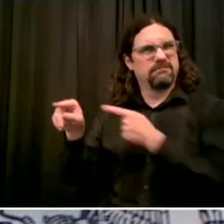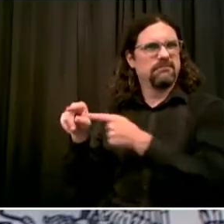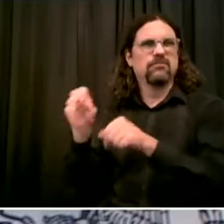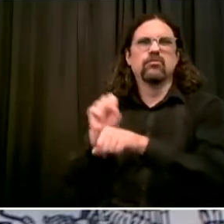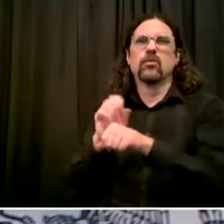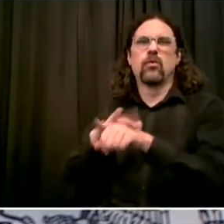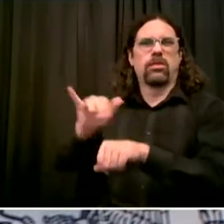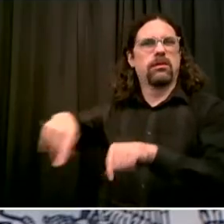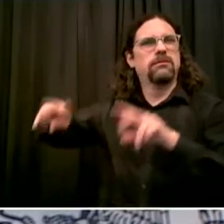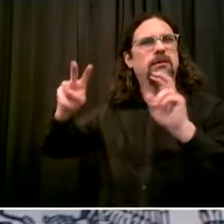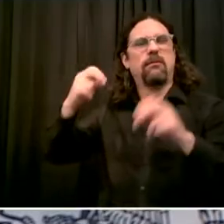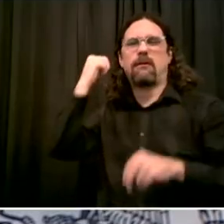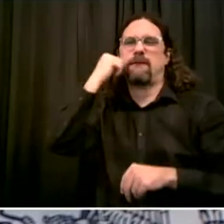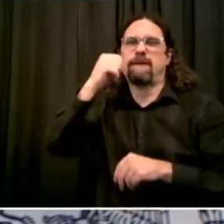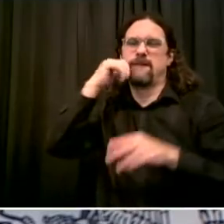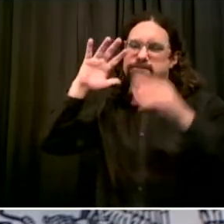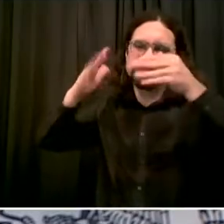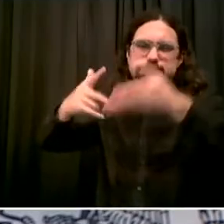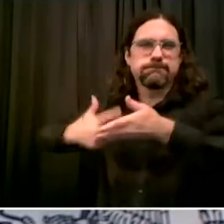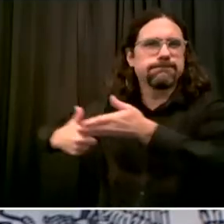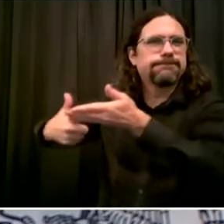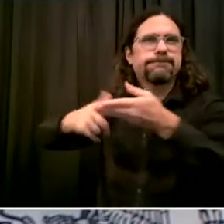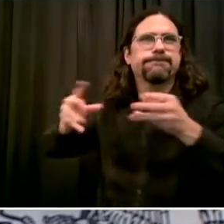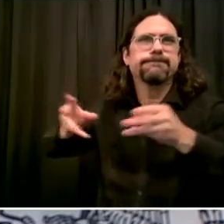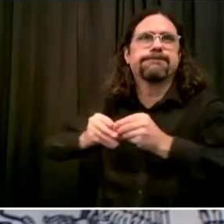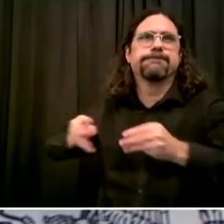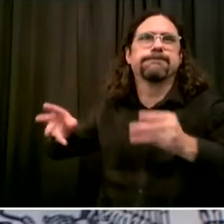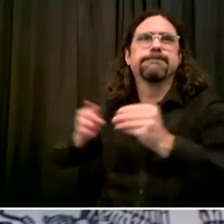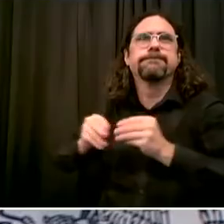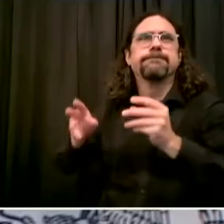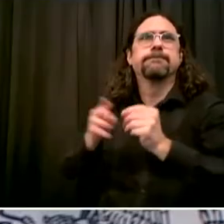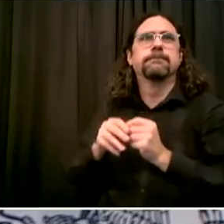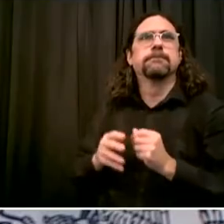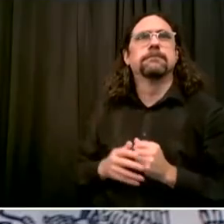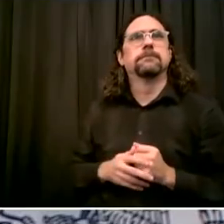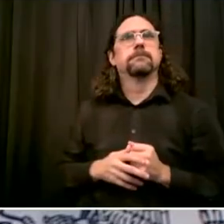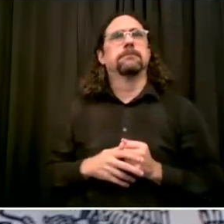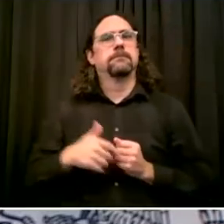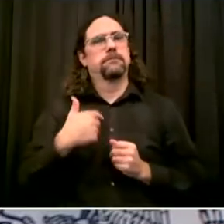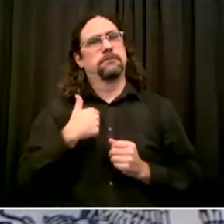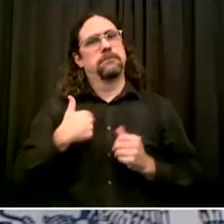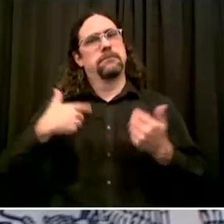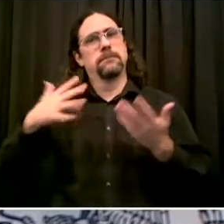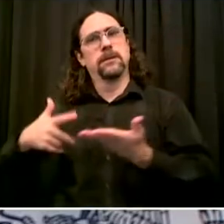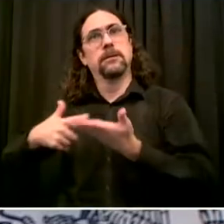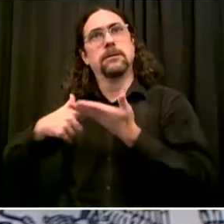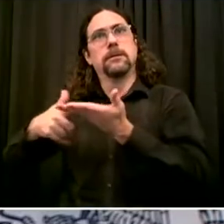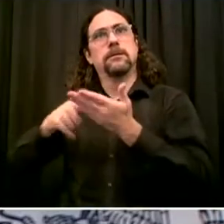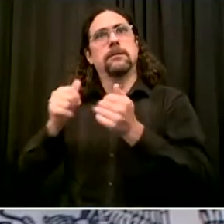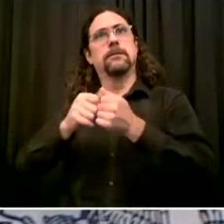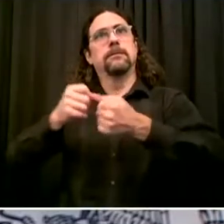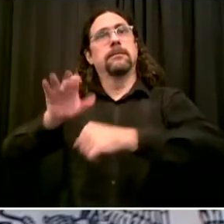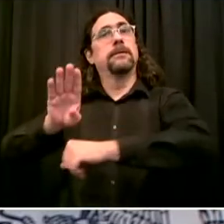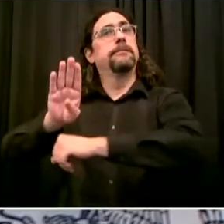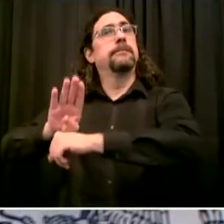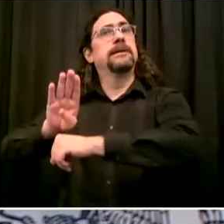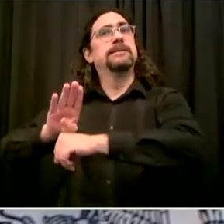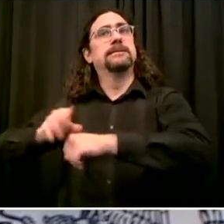SBUINESS LEADERS ABOUT HOW NEW YORK CITY IS CONMIG BACK AND HOW IT IS THE PLACE THAT THEY SHLDOU BE